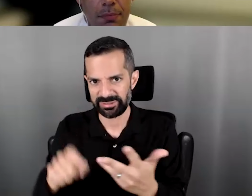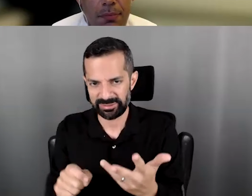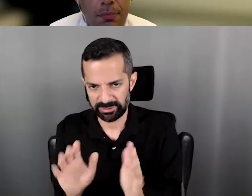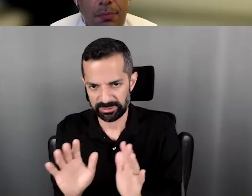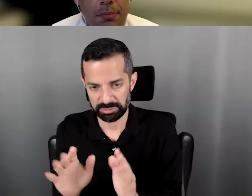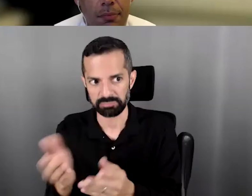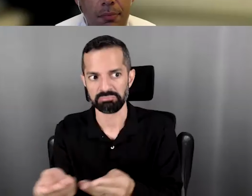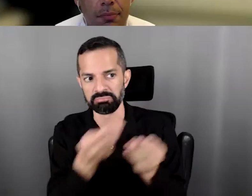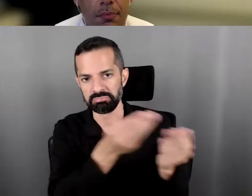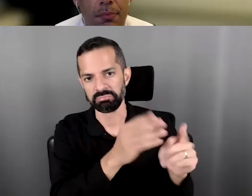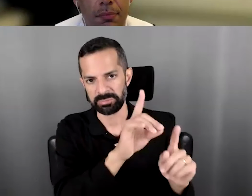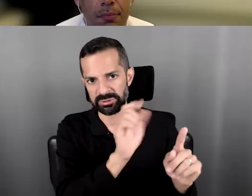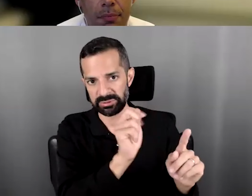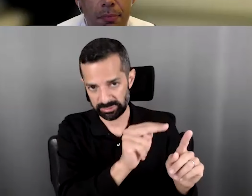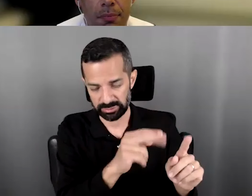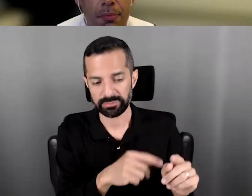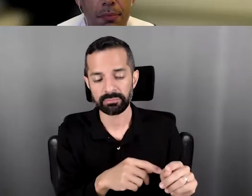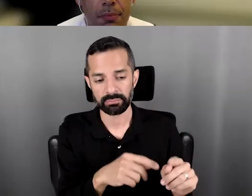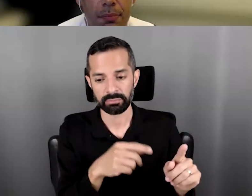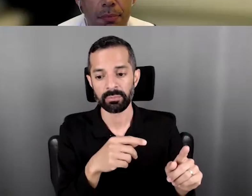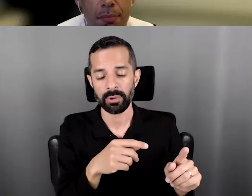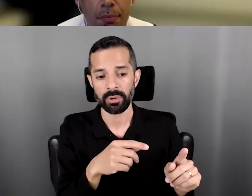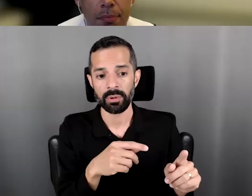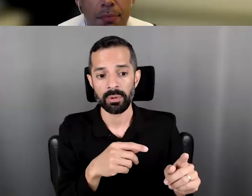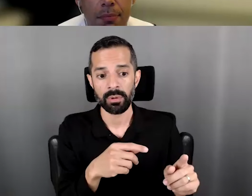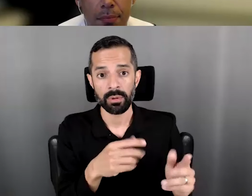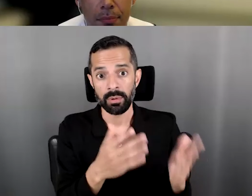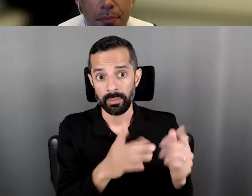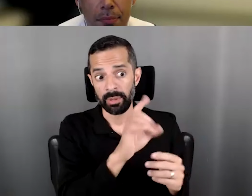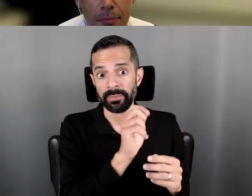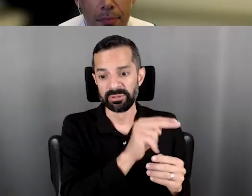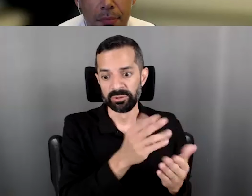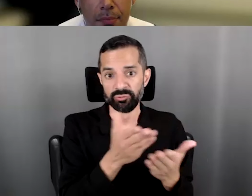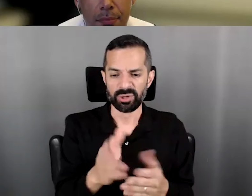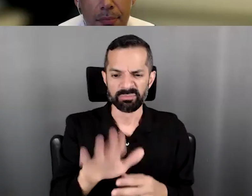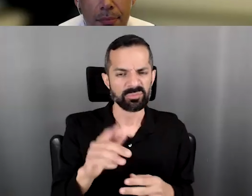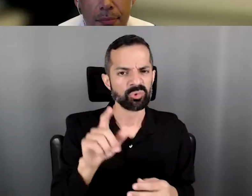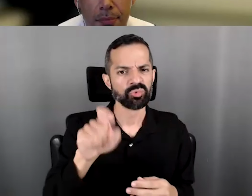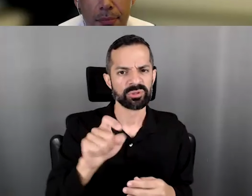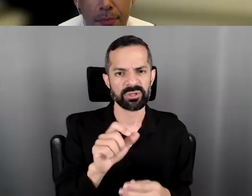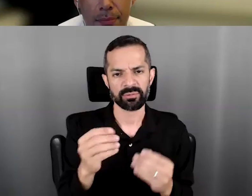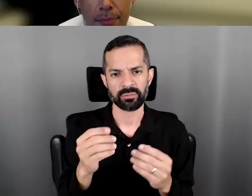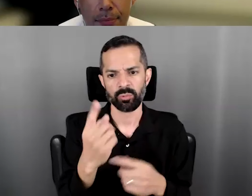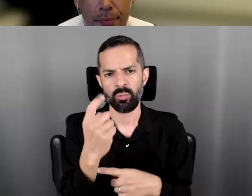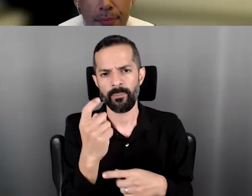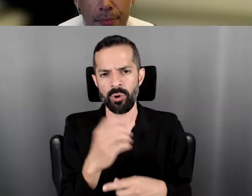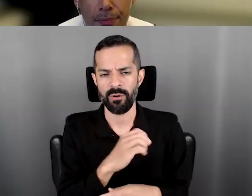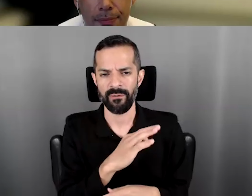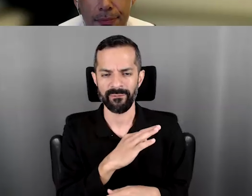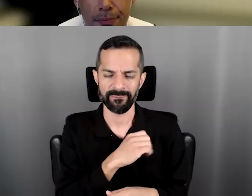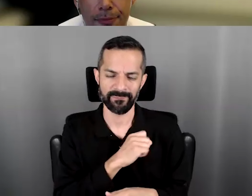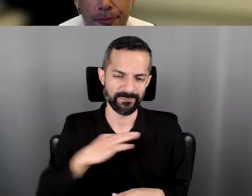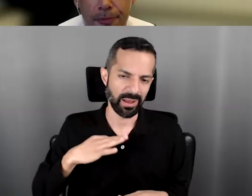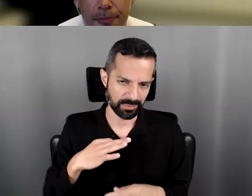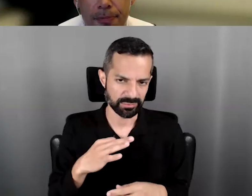wow, the data suggest that we need another faculty member in this area. So,